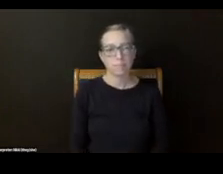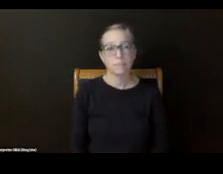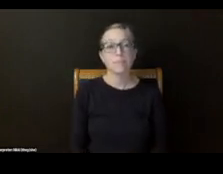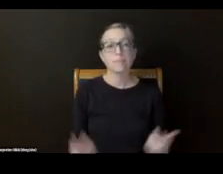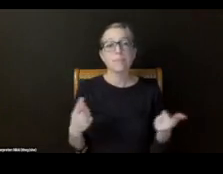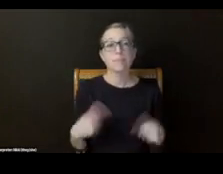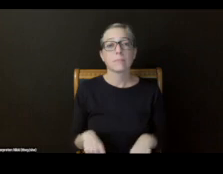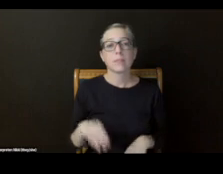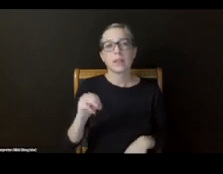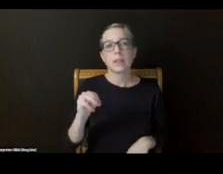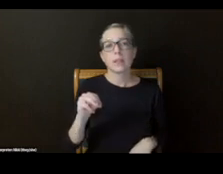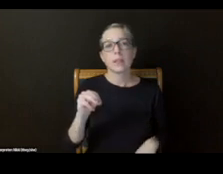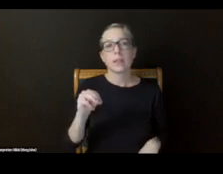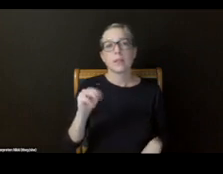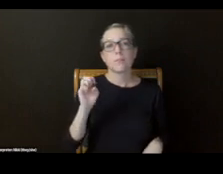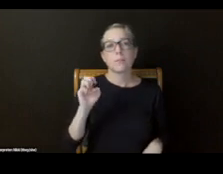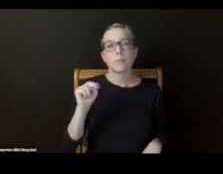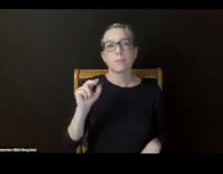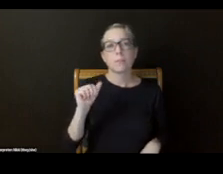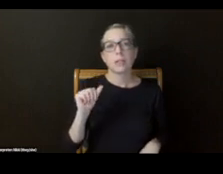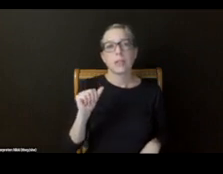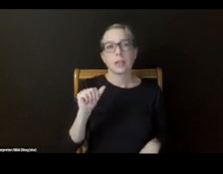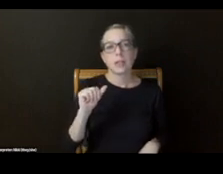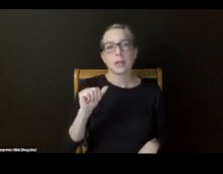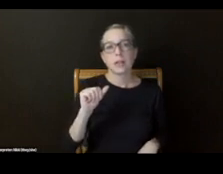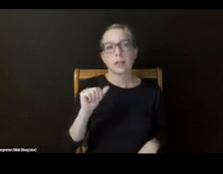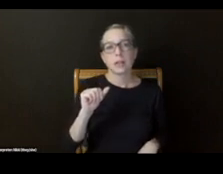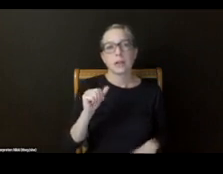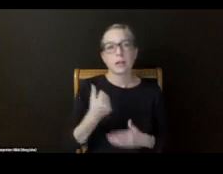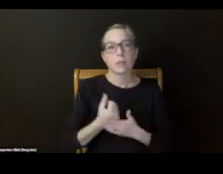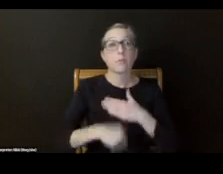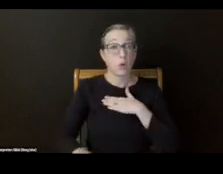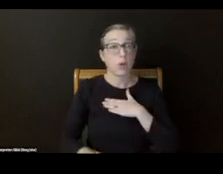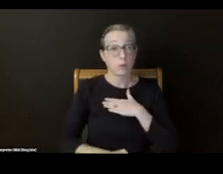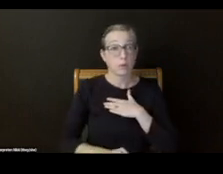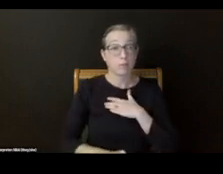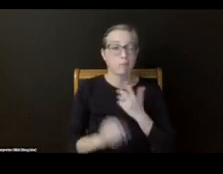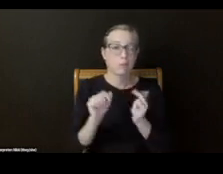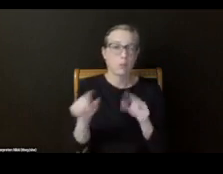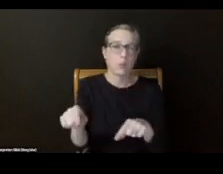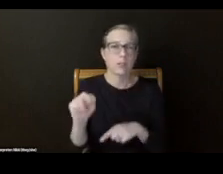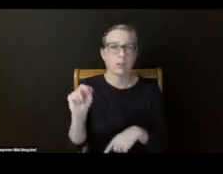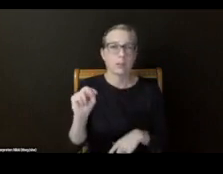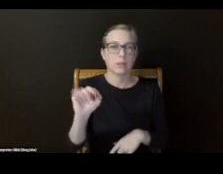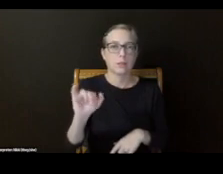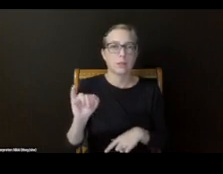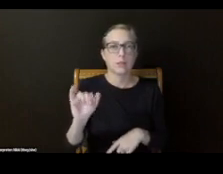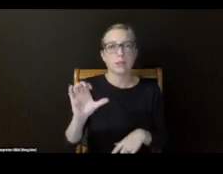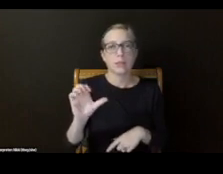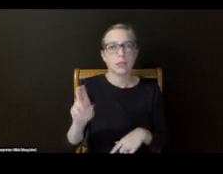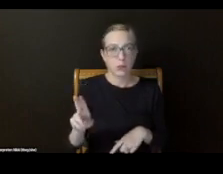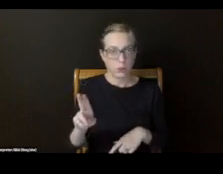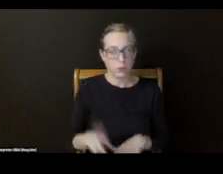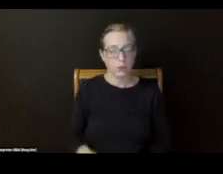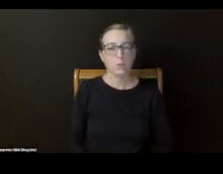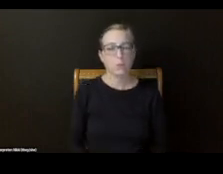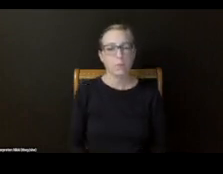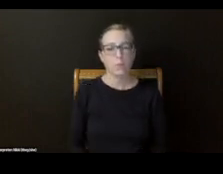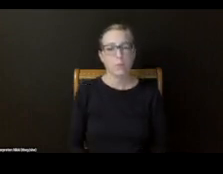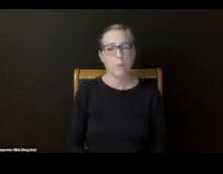she was in the NICU